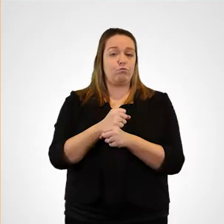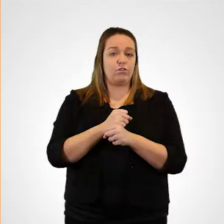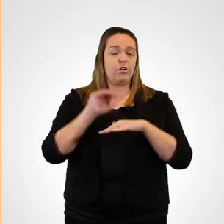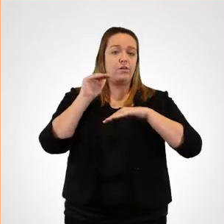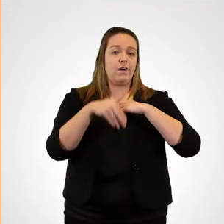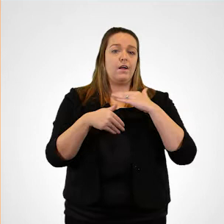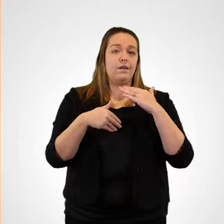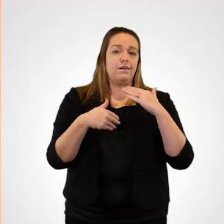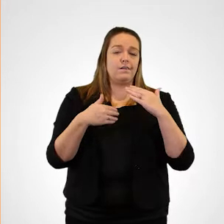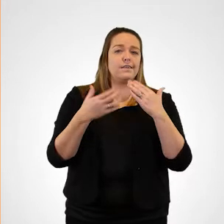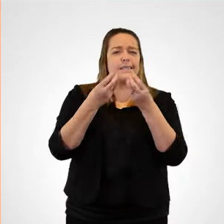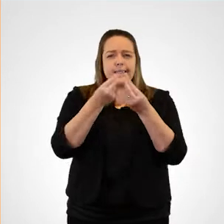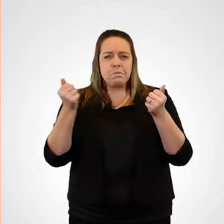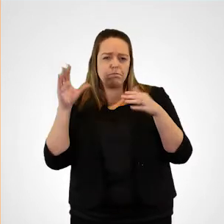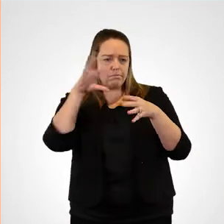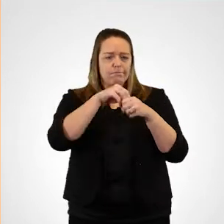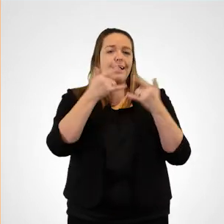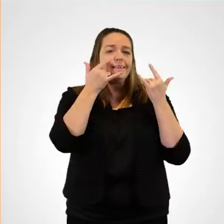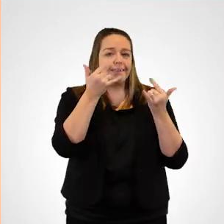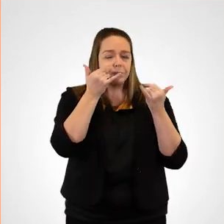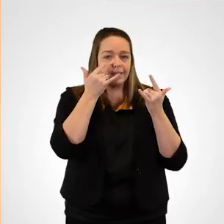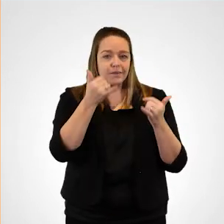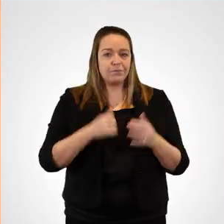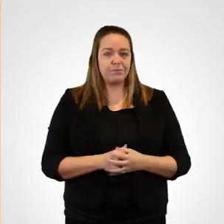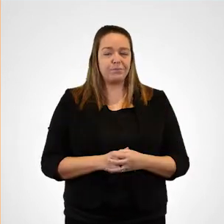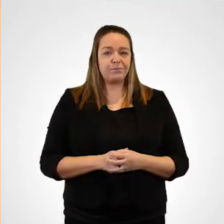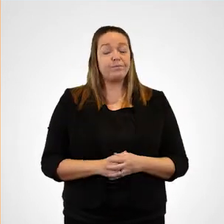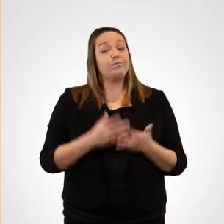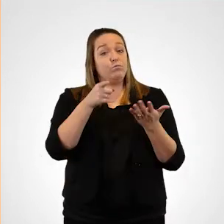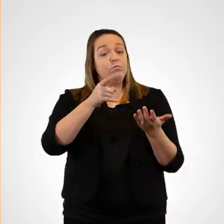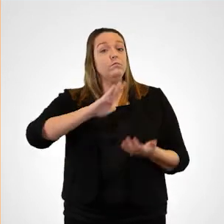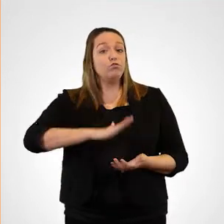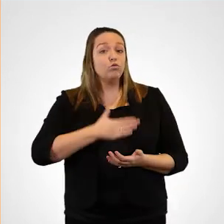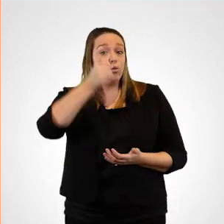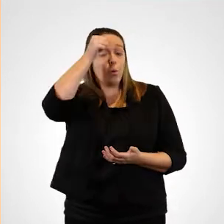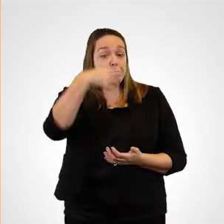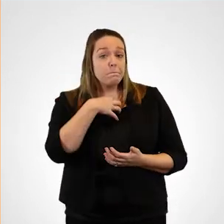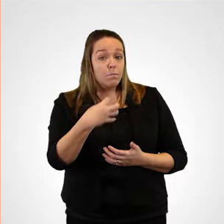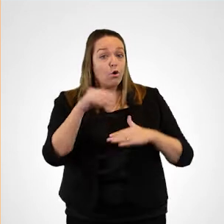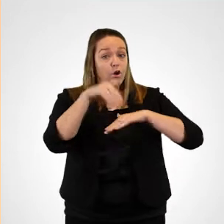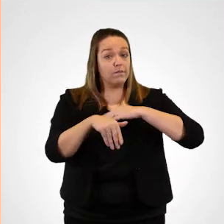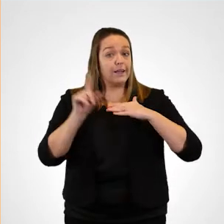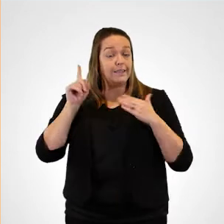of some of the things that this assessment does. You can if you're interested in finding out more about this actually